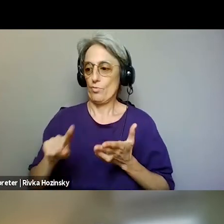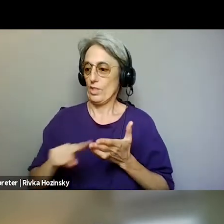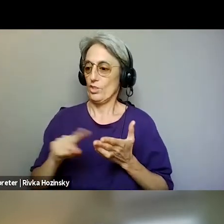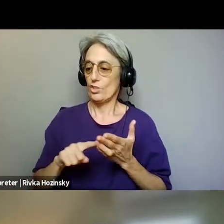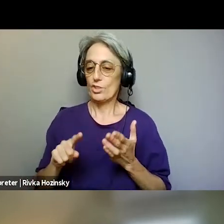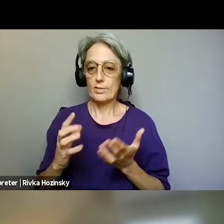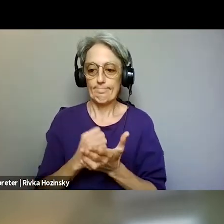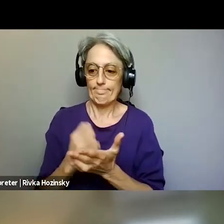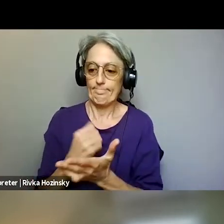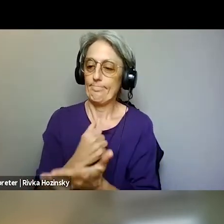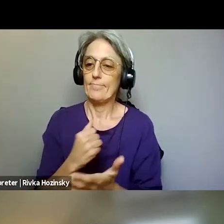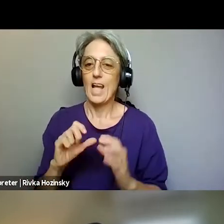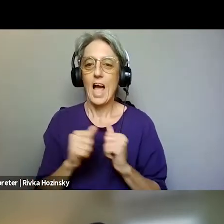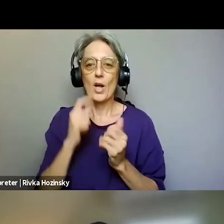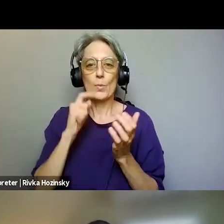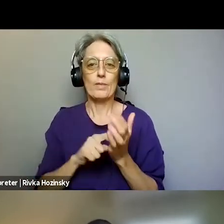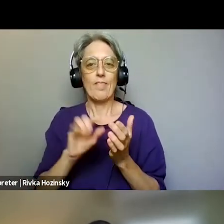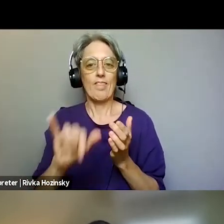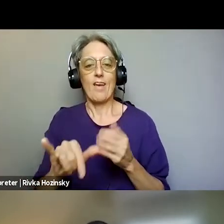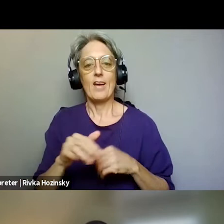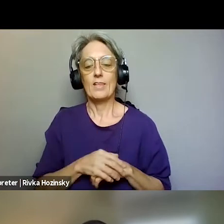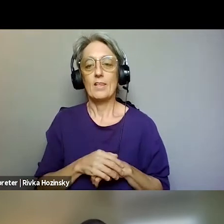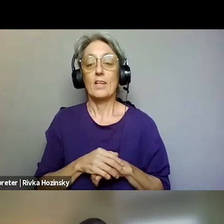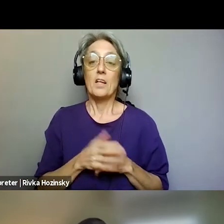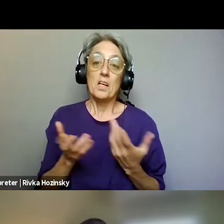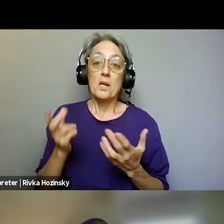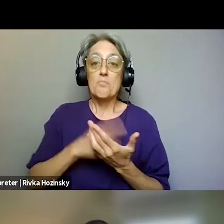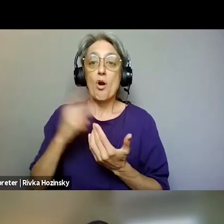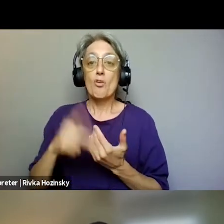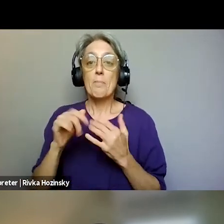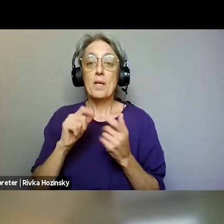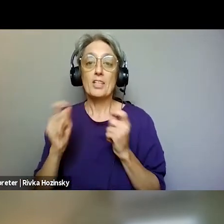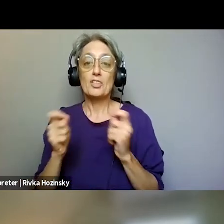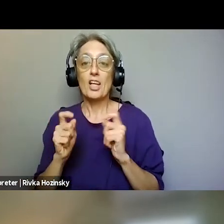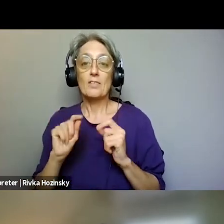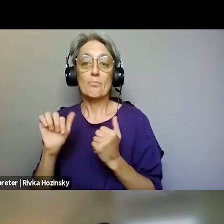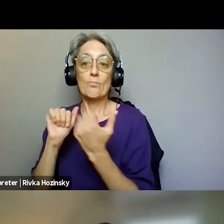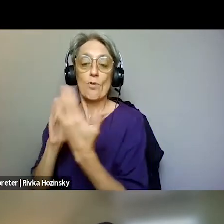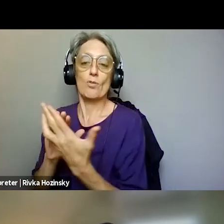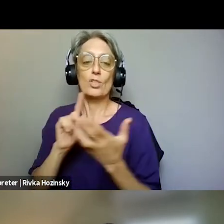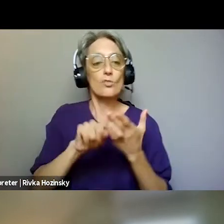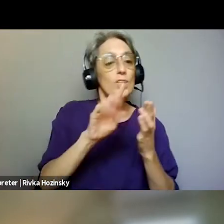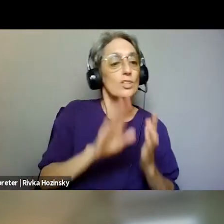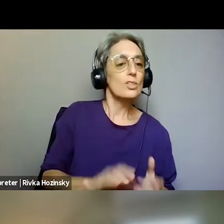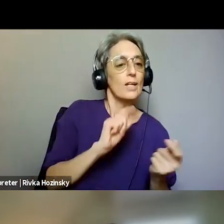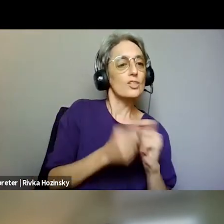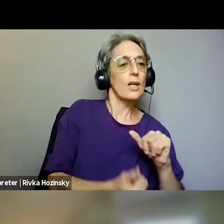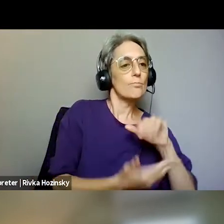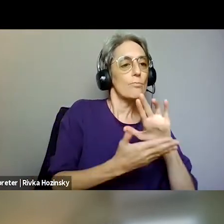and I think whether it's from a programmatic perspective but you know especially in a research perspective is how do we determine sort of when uniform